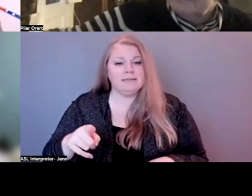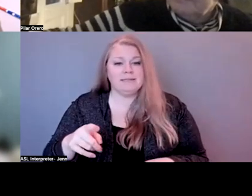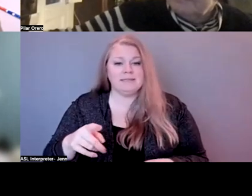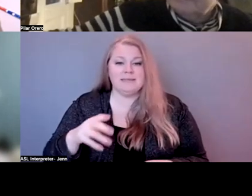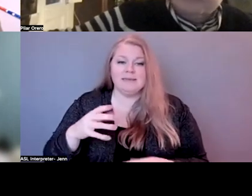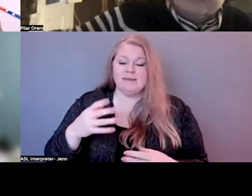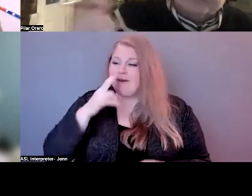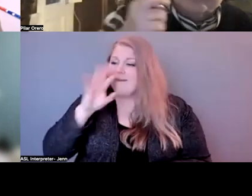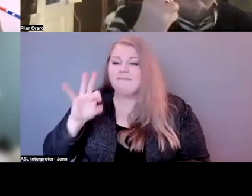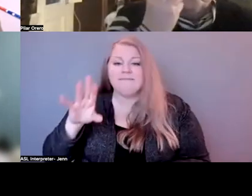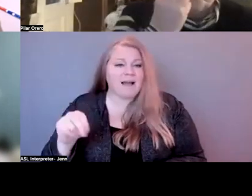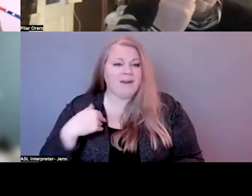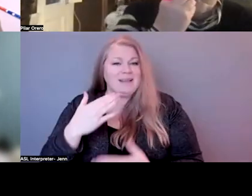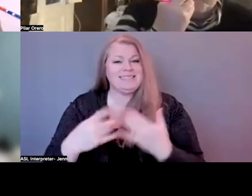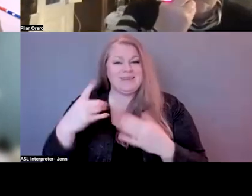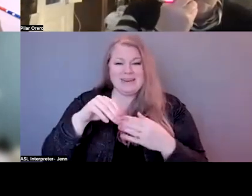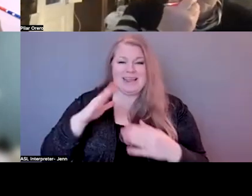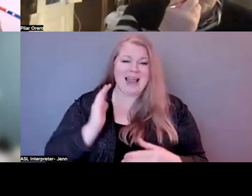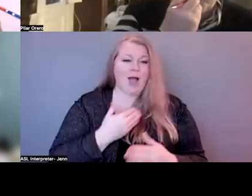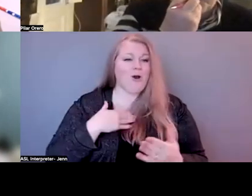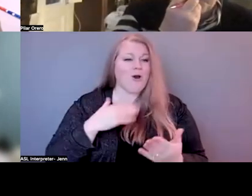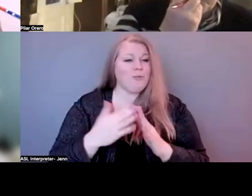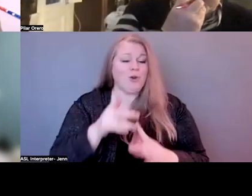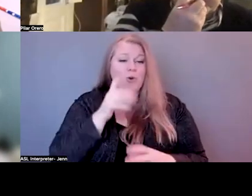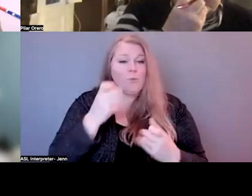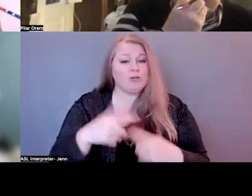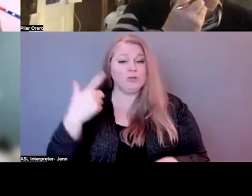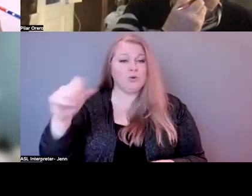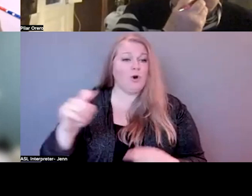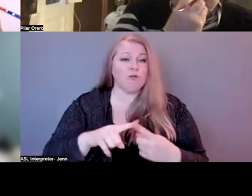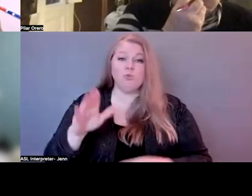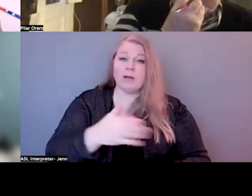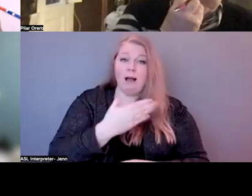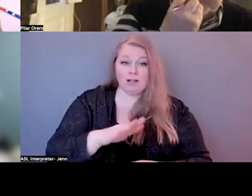We had someone in our community that wanted to go to go to concerts but doesn't have the